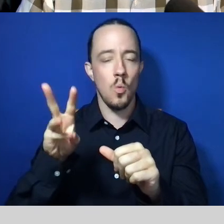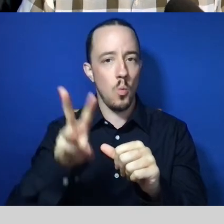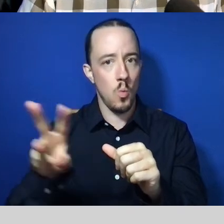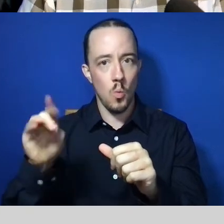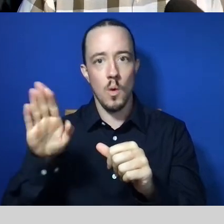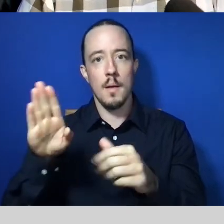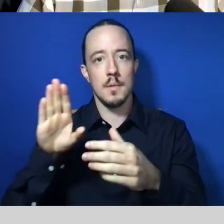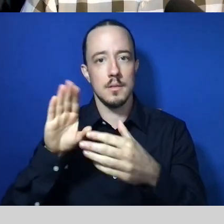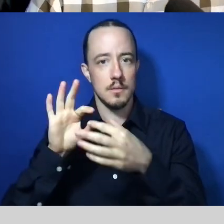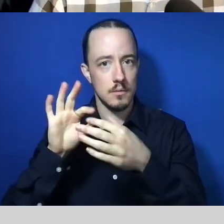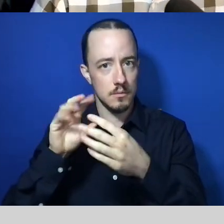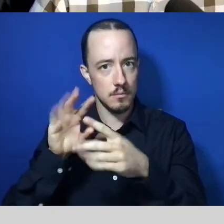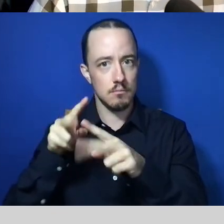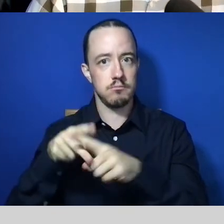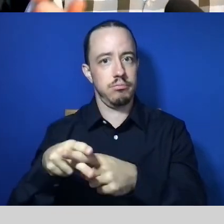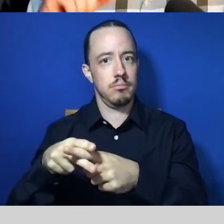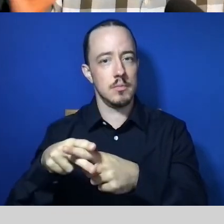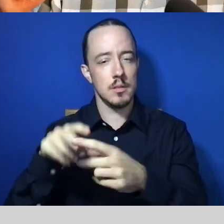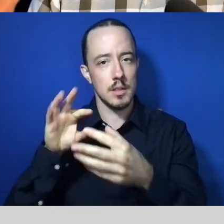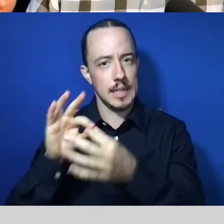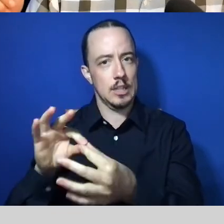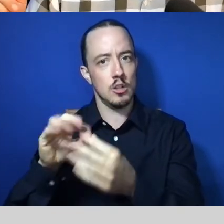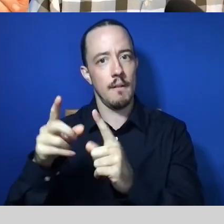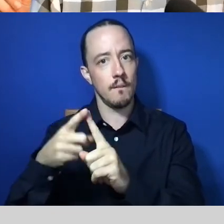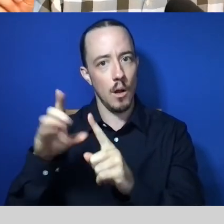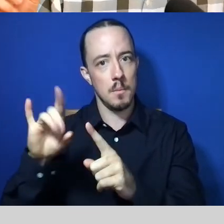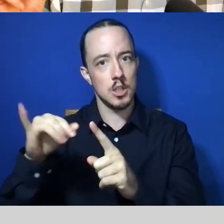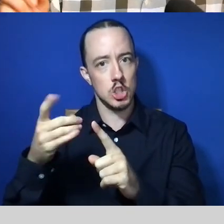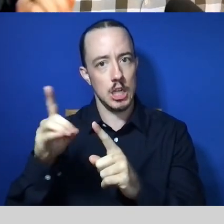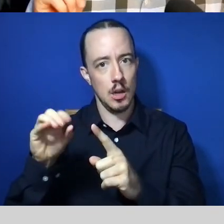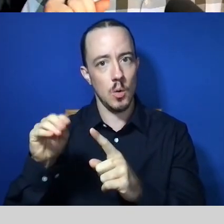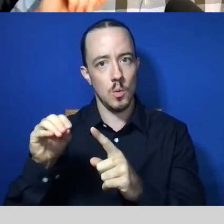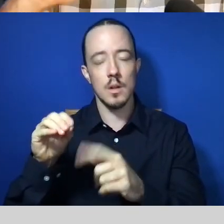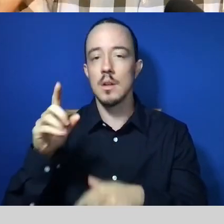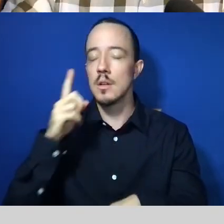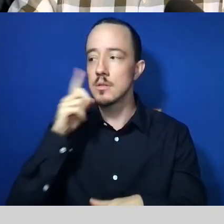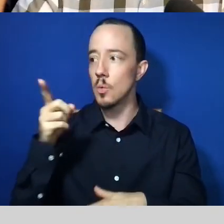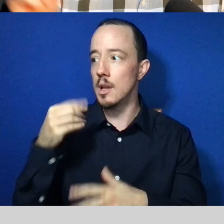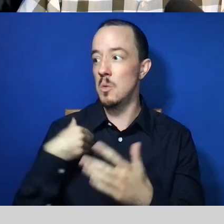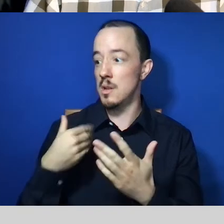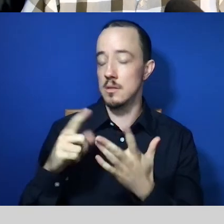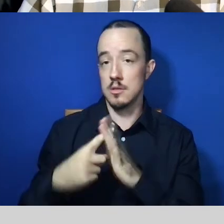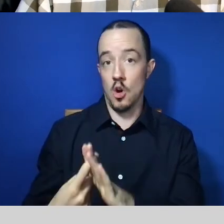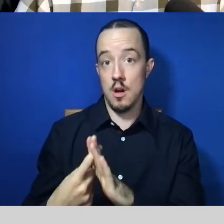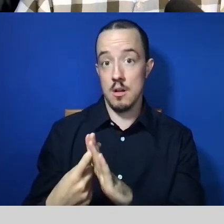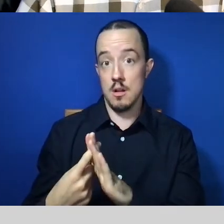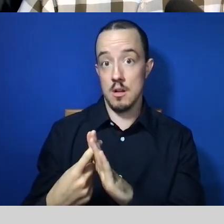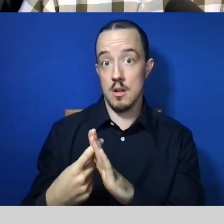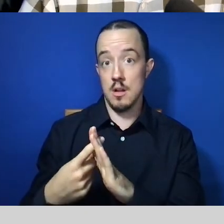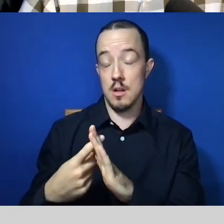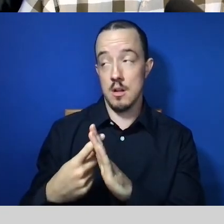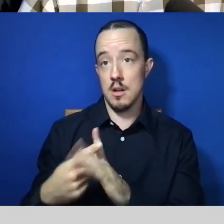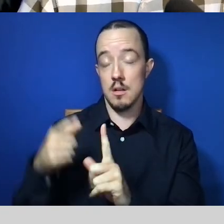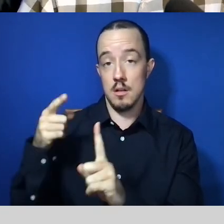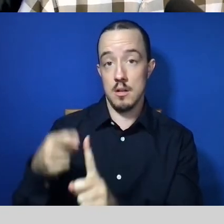So we actually would spin up WebSocket instances that on start would initiate a connection using channels